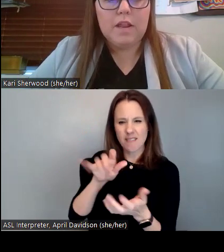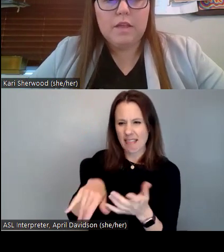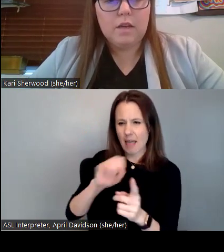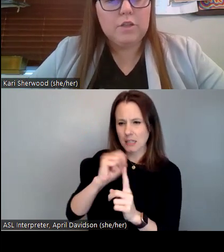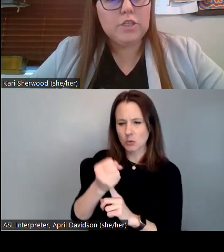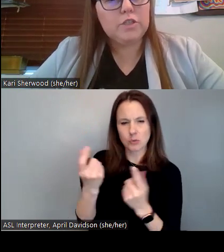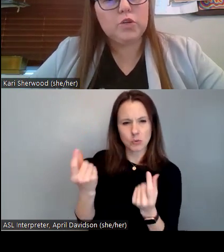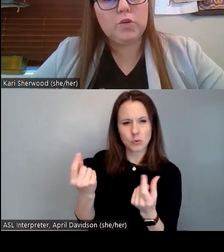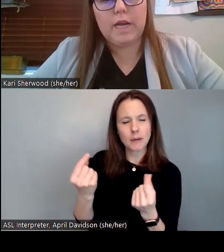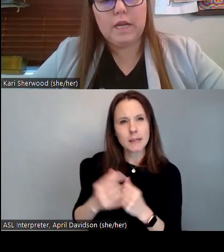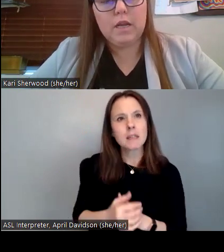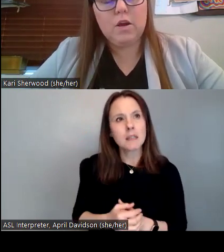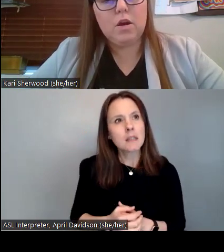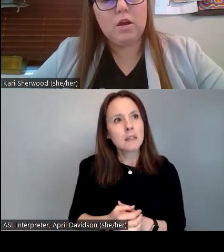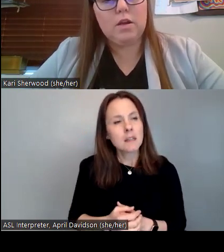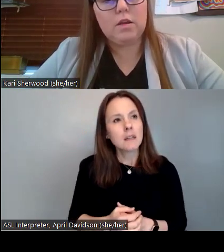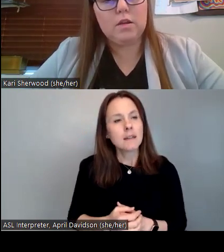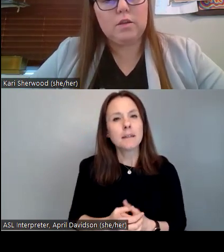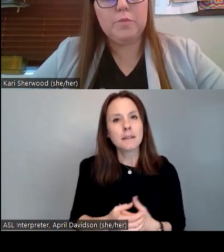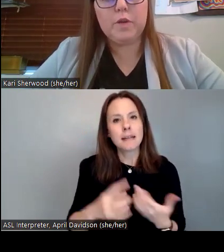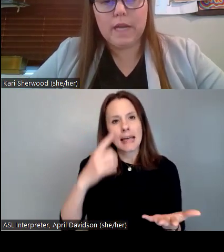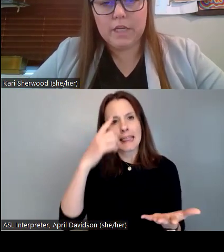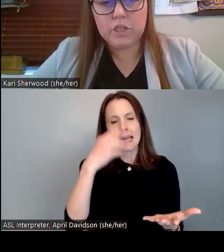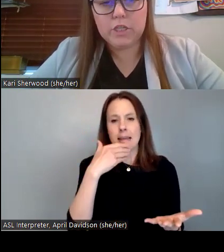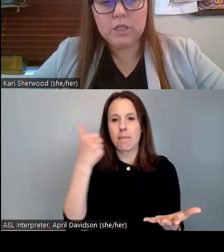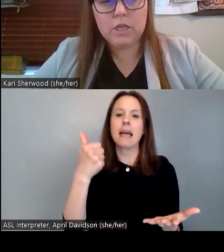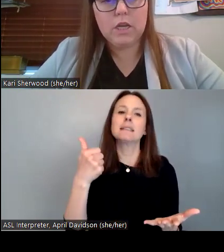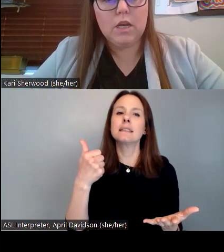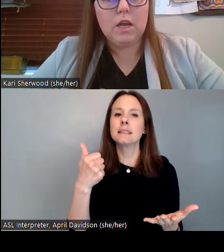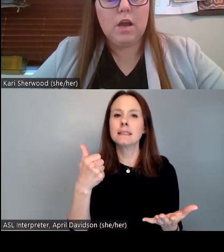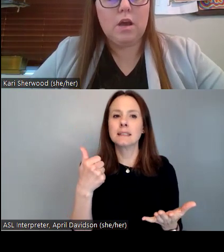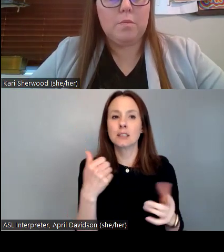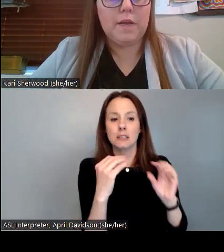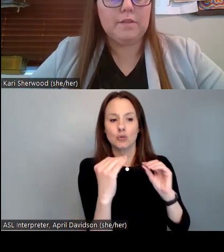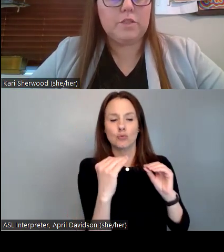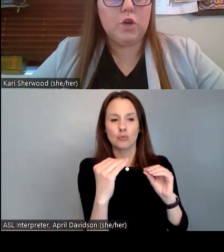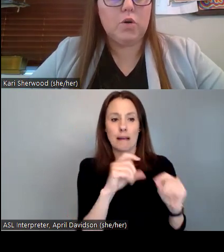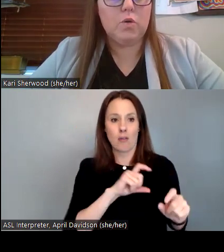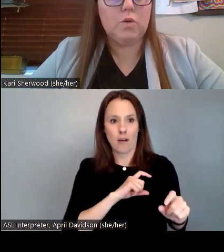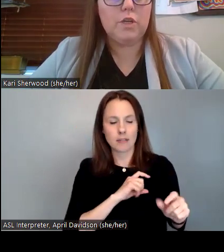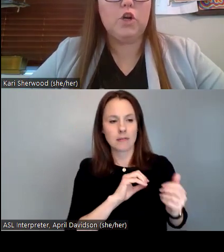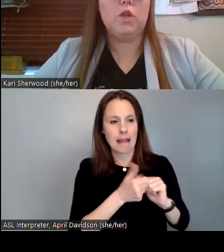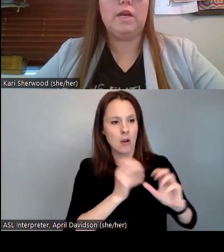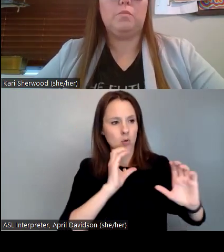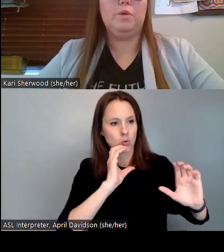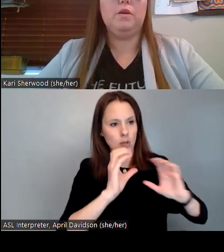think just training on communication and so, you know, like, being